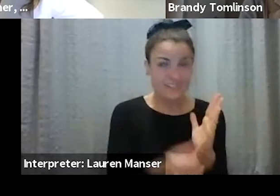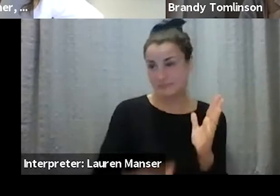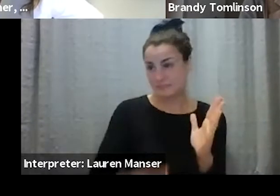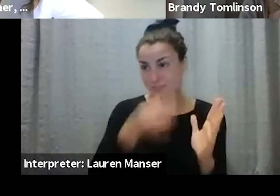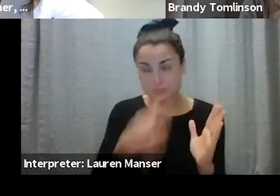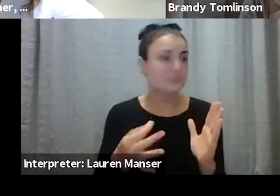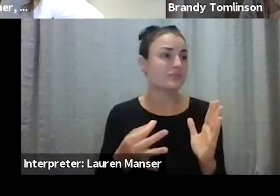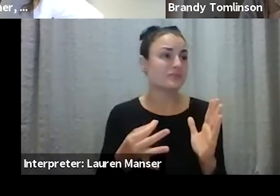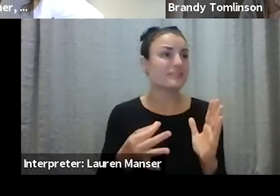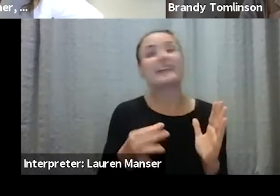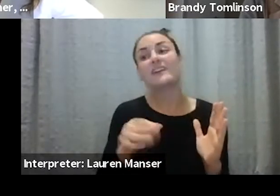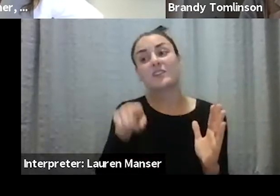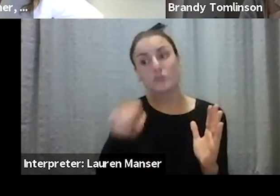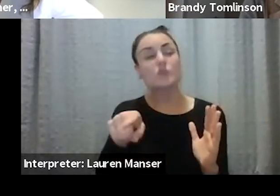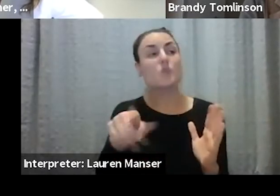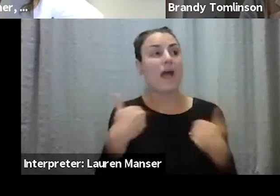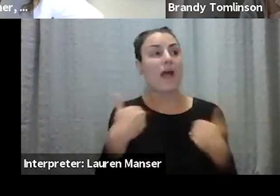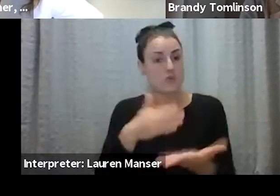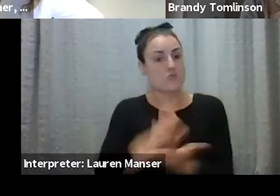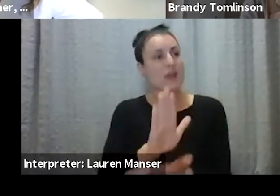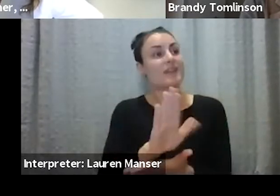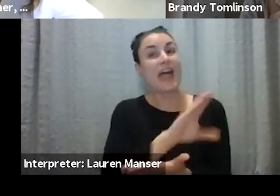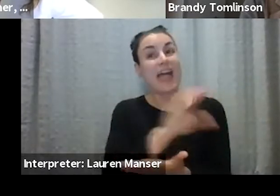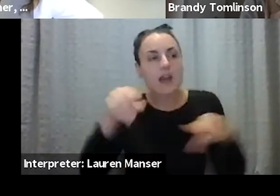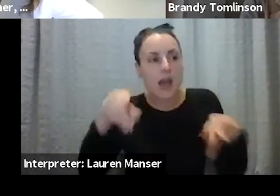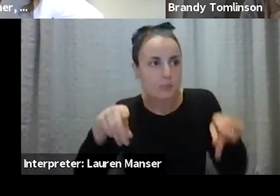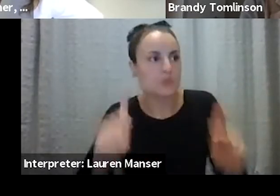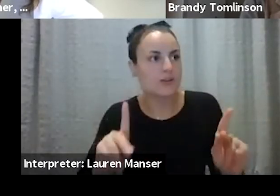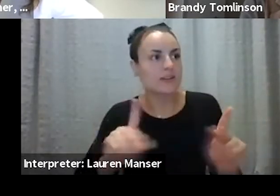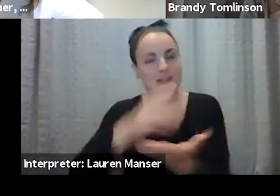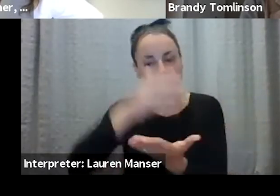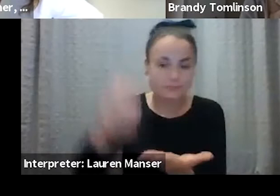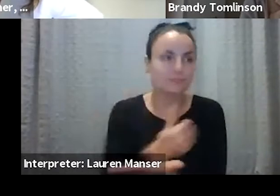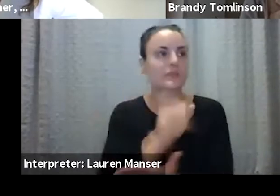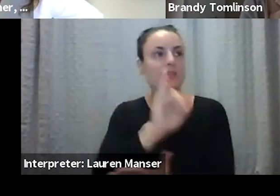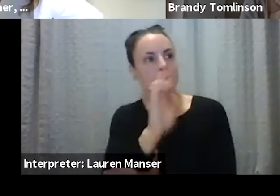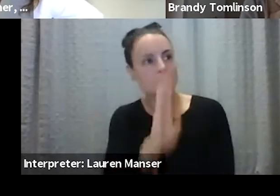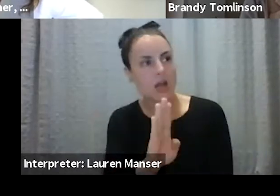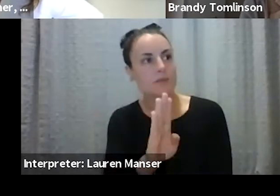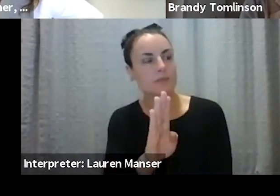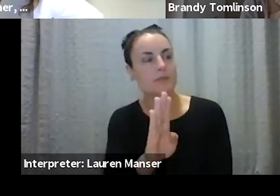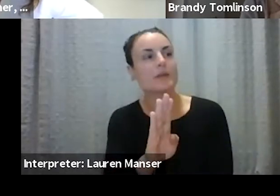individuals will be better employers and provide positive work product because their environment is meeting their needs.